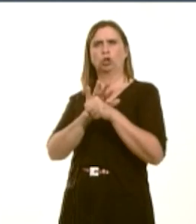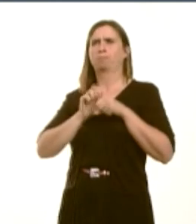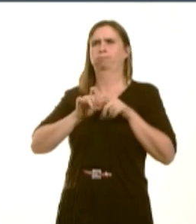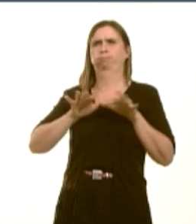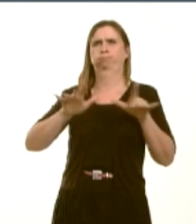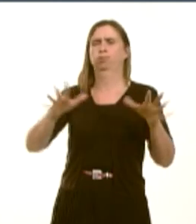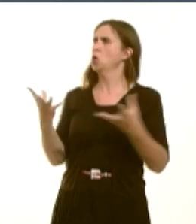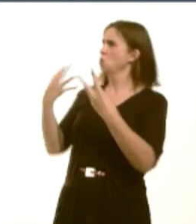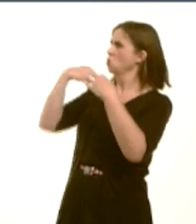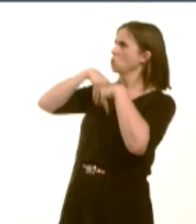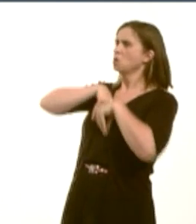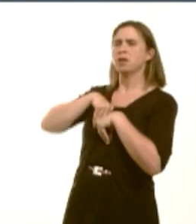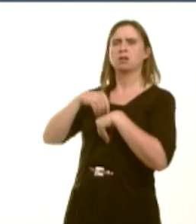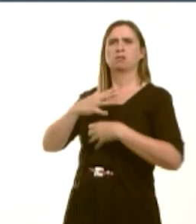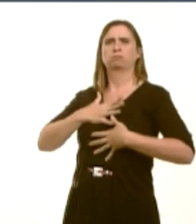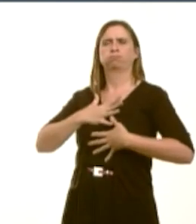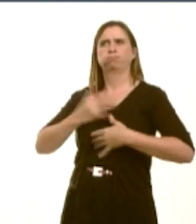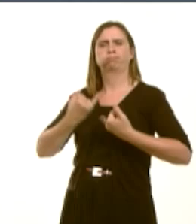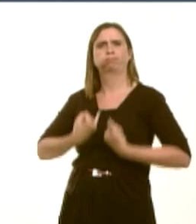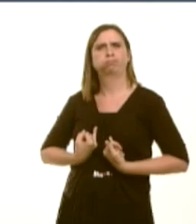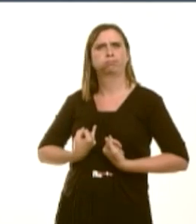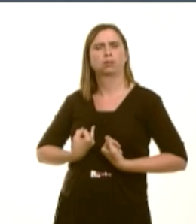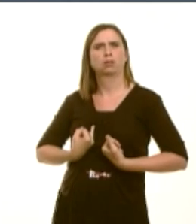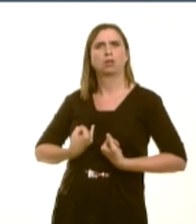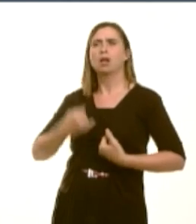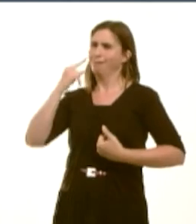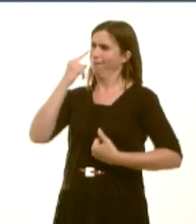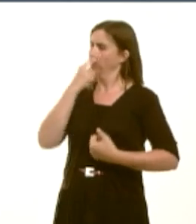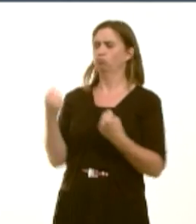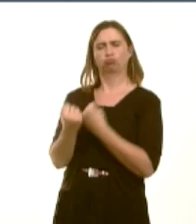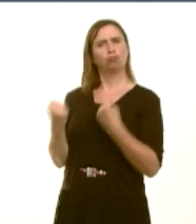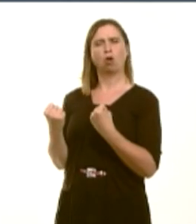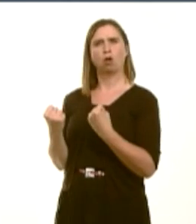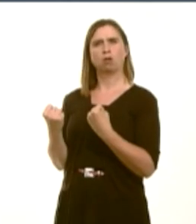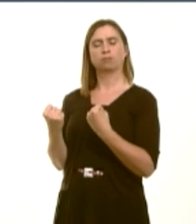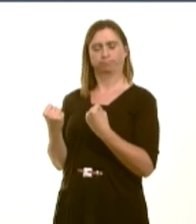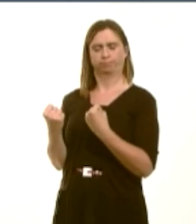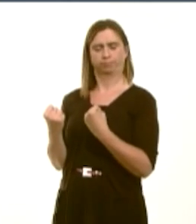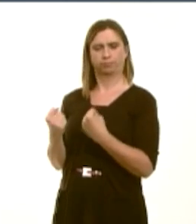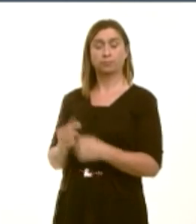hand smoking and was founded onÖstrong evidenceÖThere is little evidence that electronic cigarette